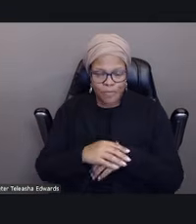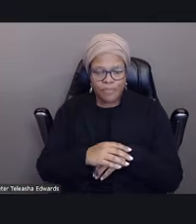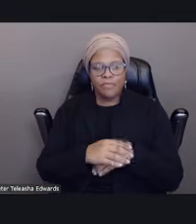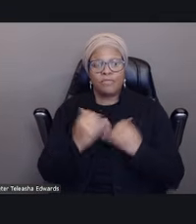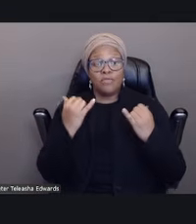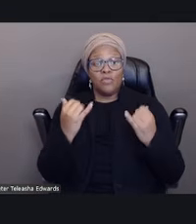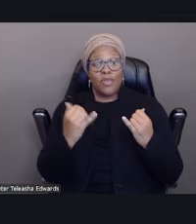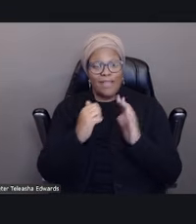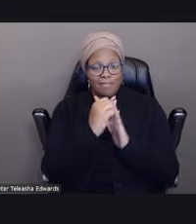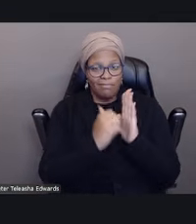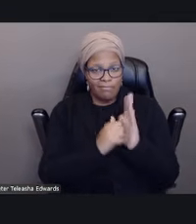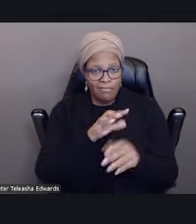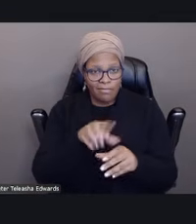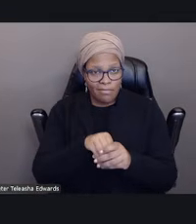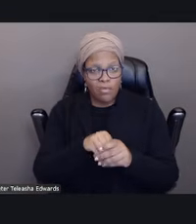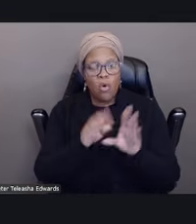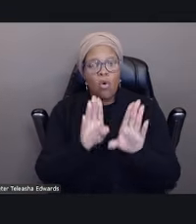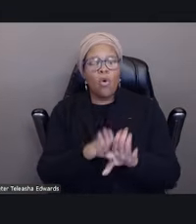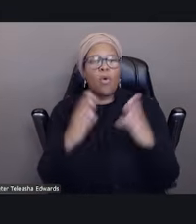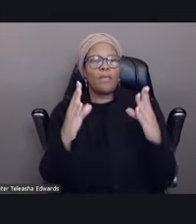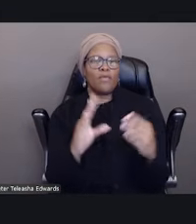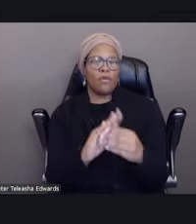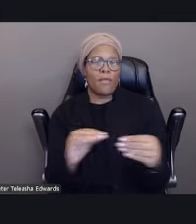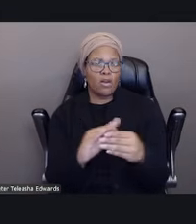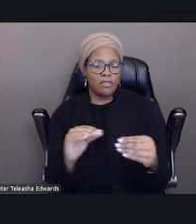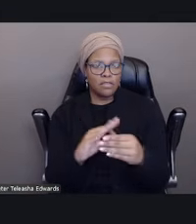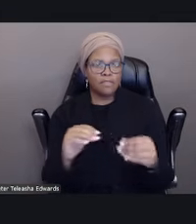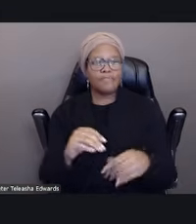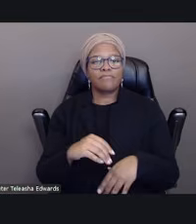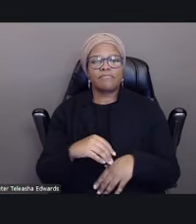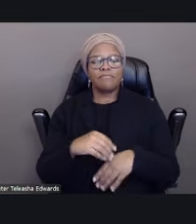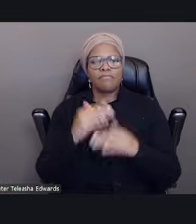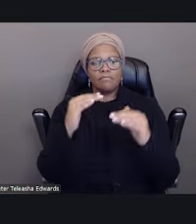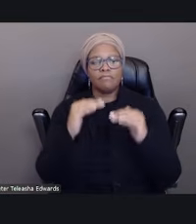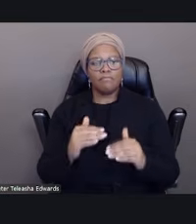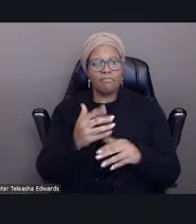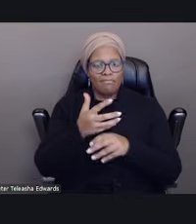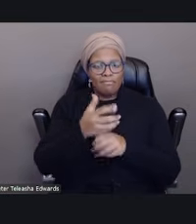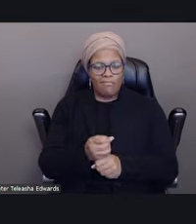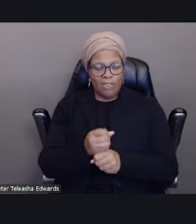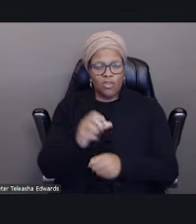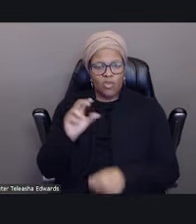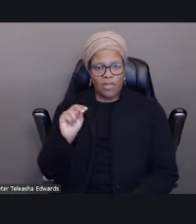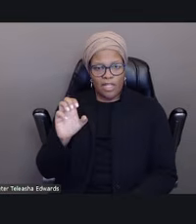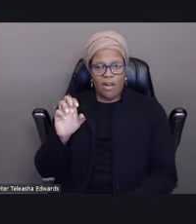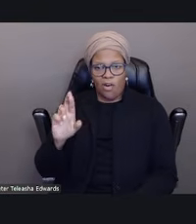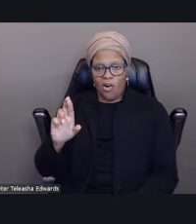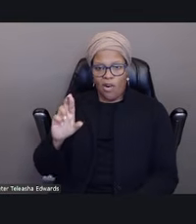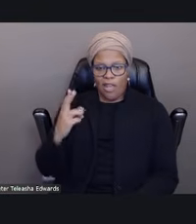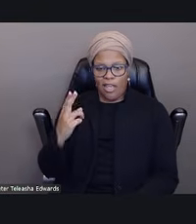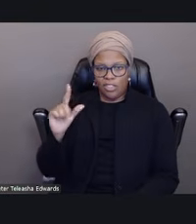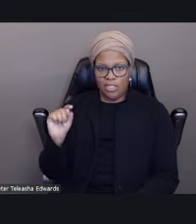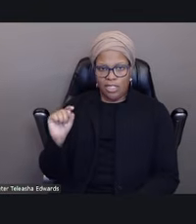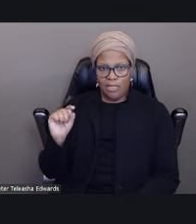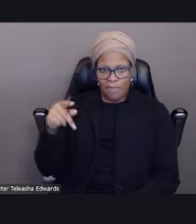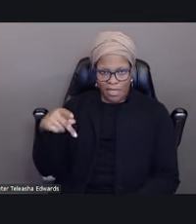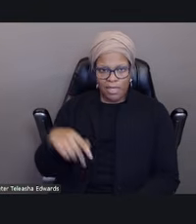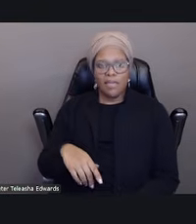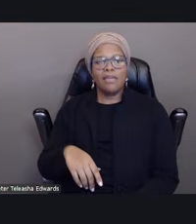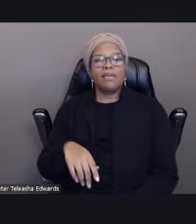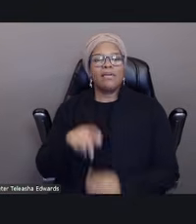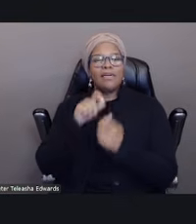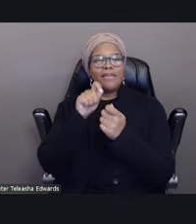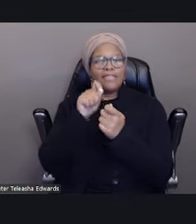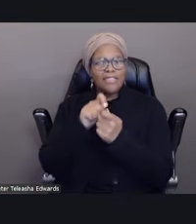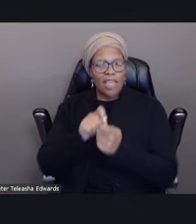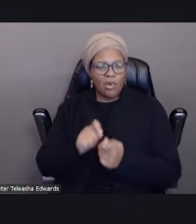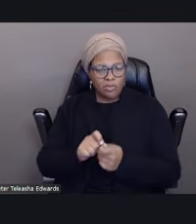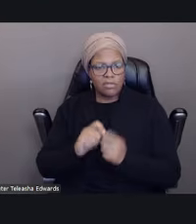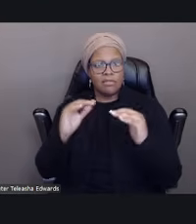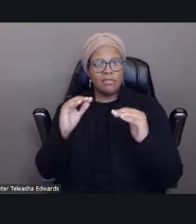include opening remarks, an overview of the North Carolina RHTP, roots hub details, RFA details, in